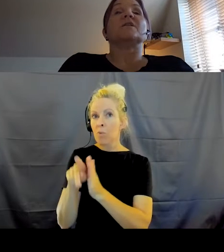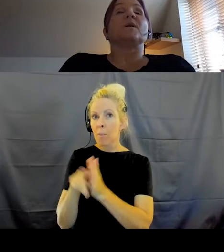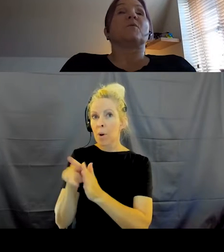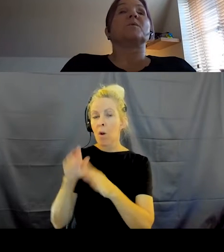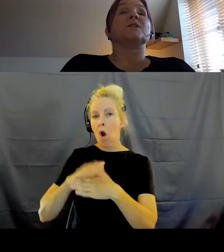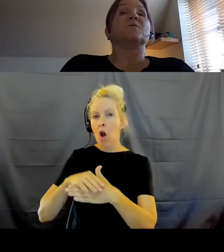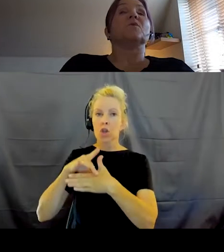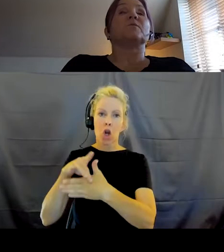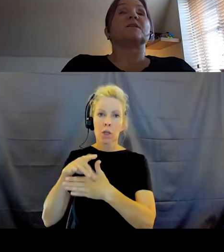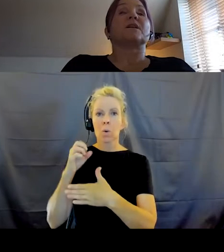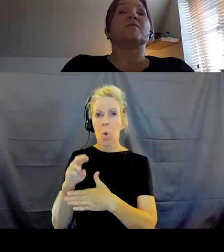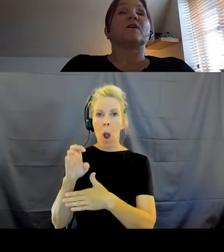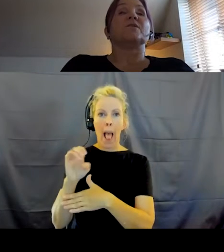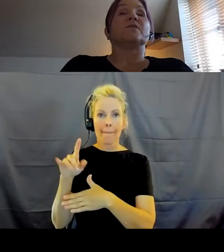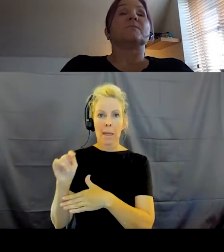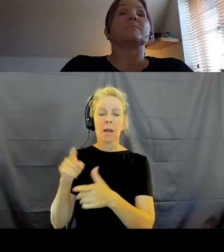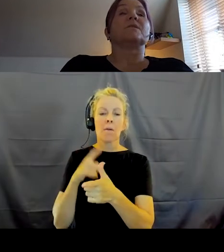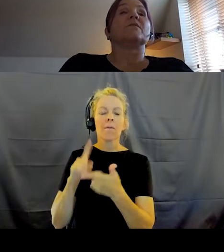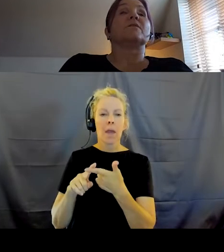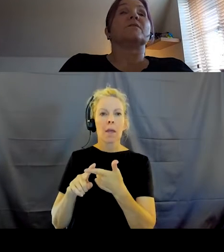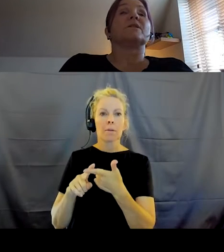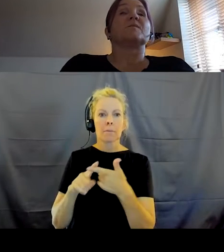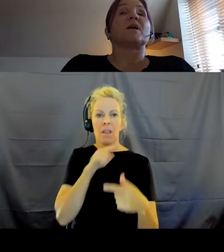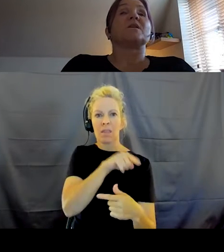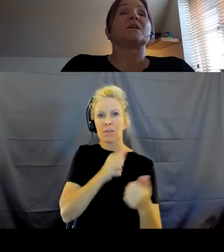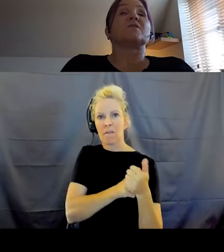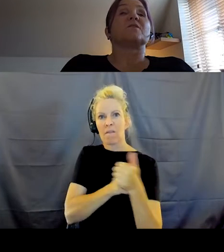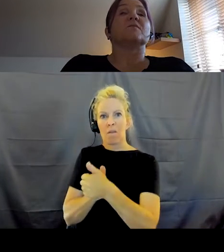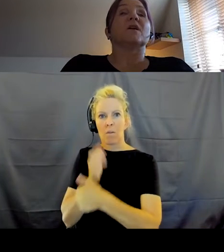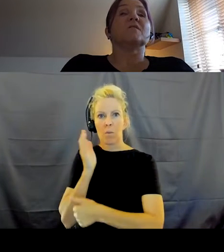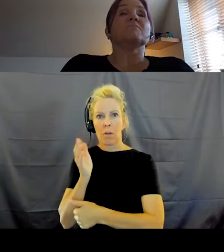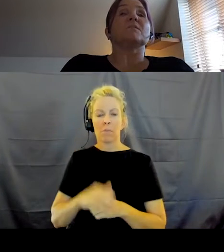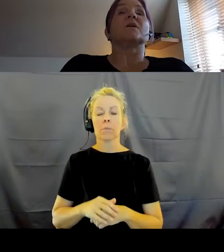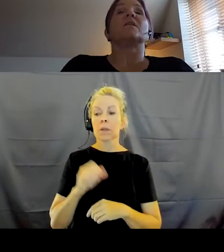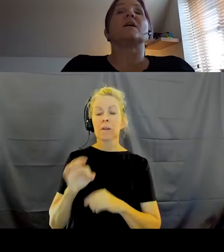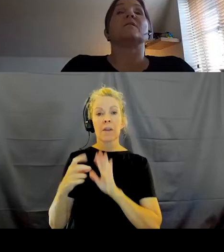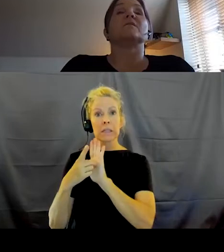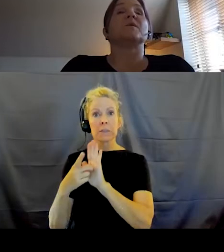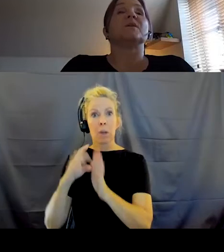the speak property will automatically follow suit. So if the display is set to none, then the speaker